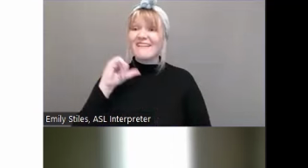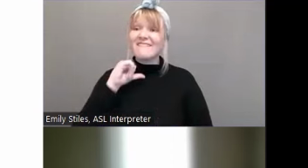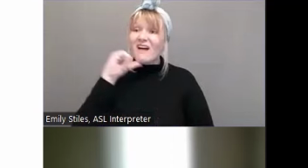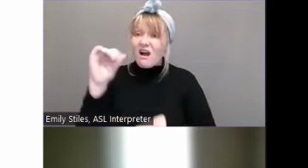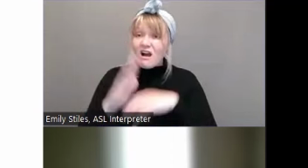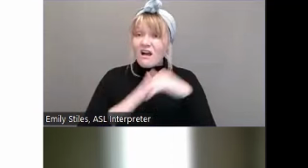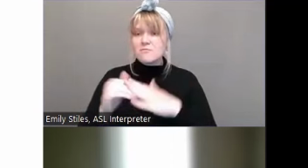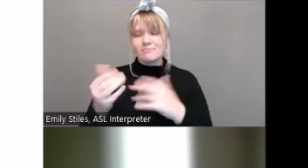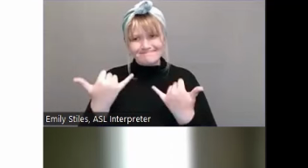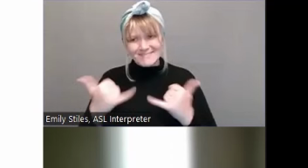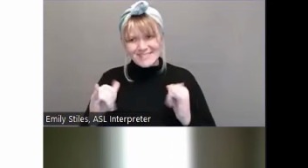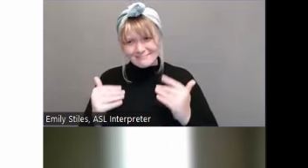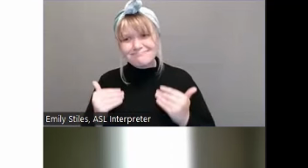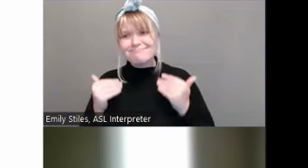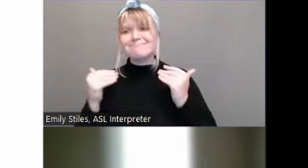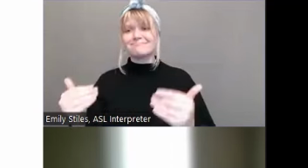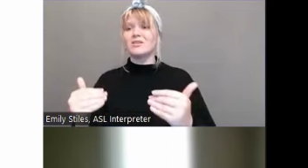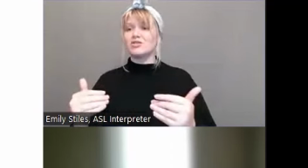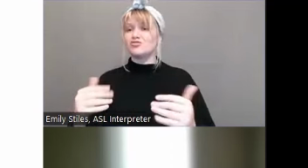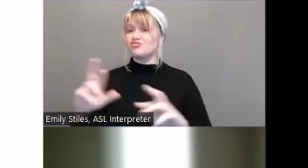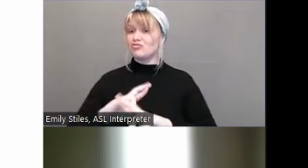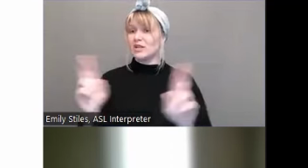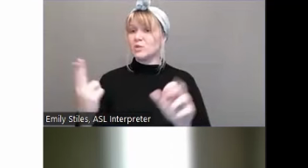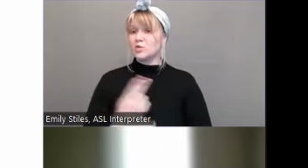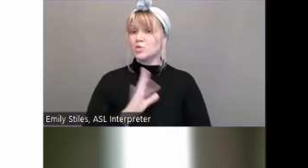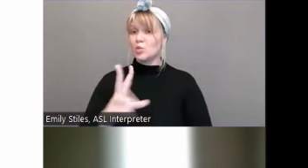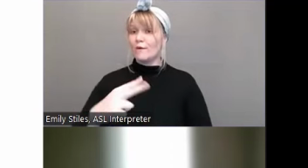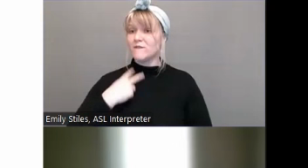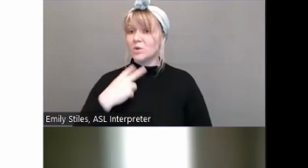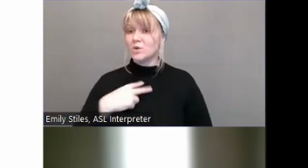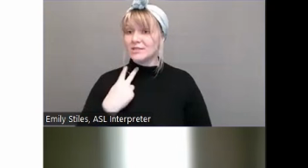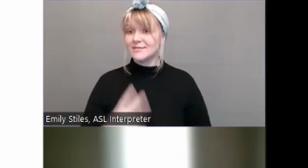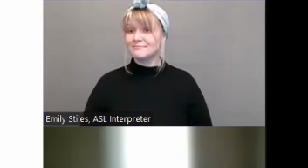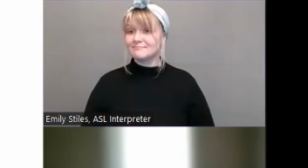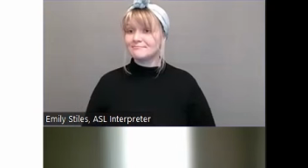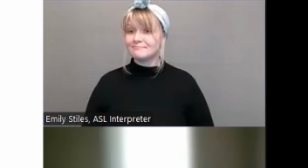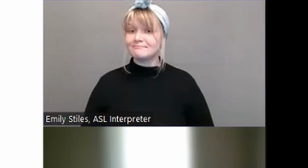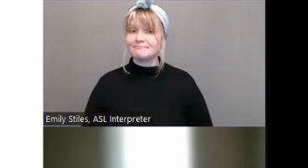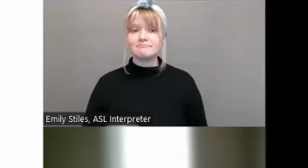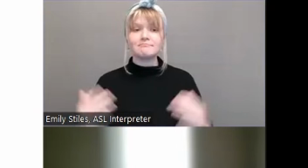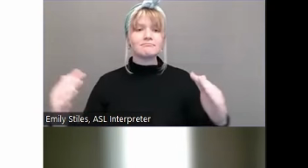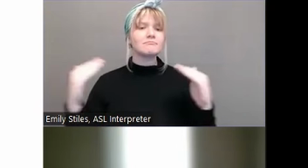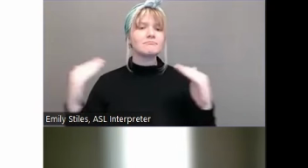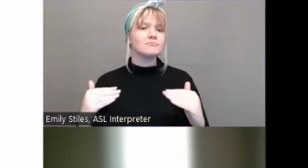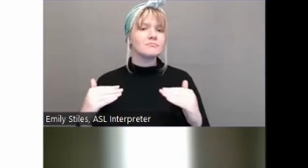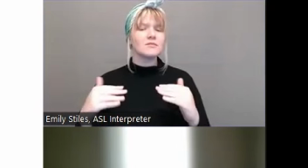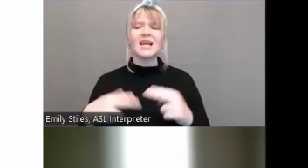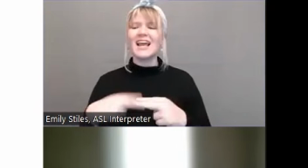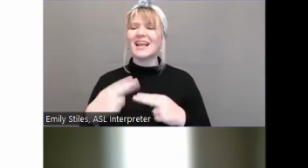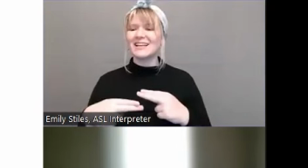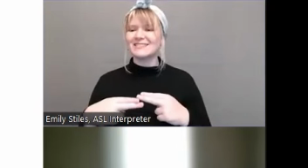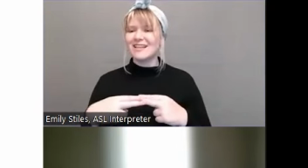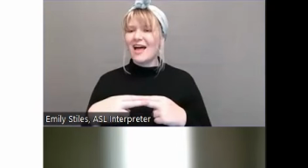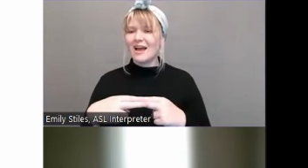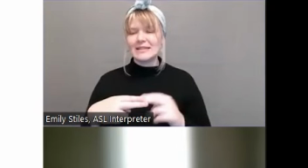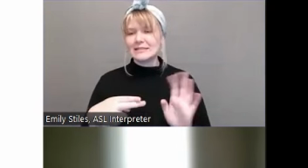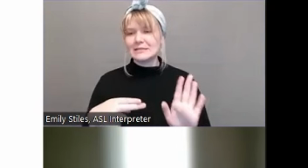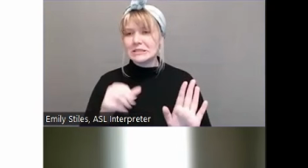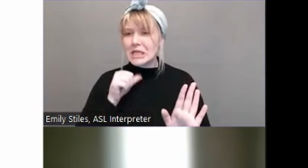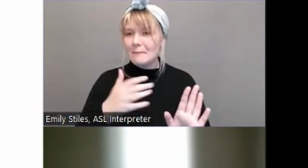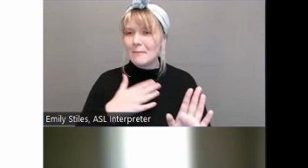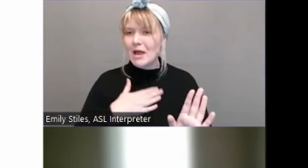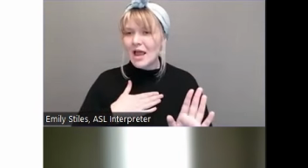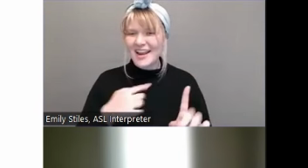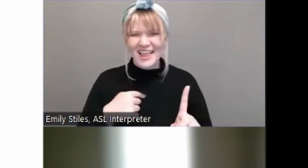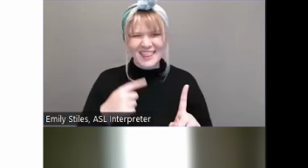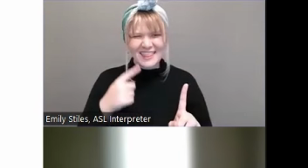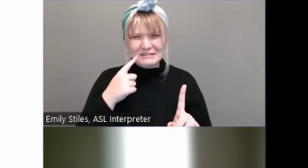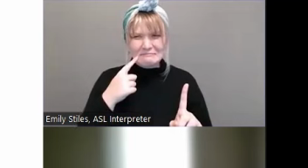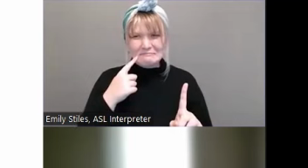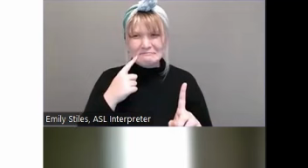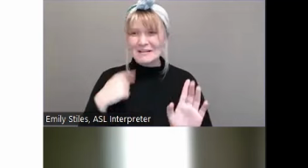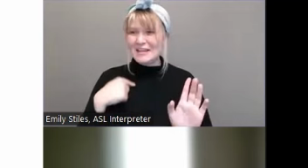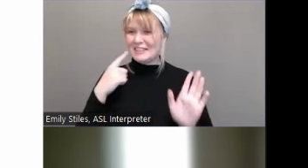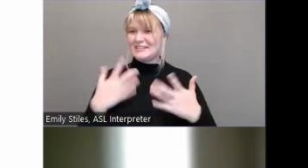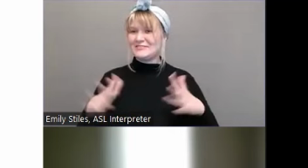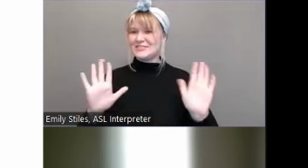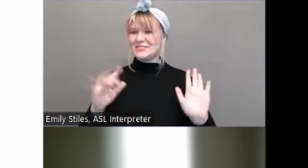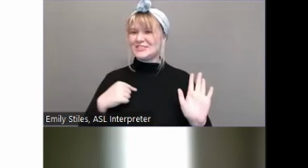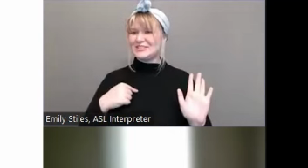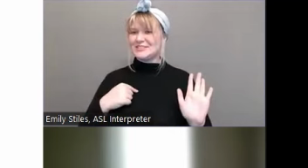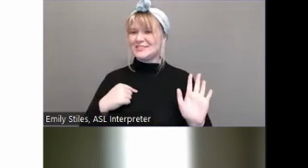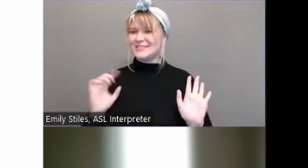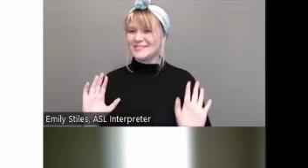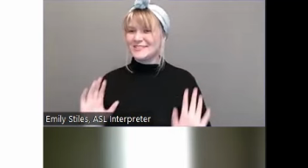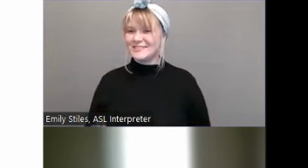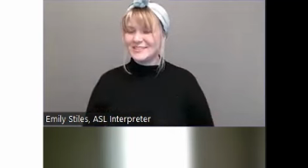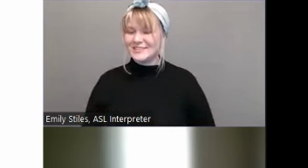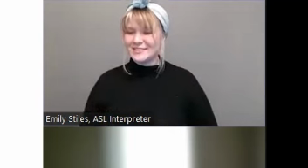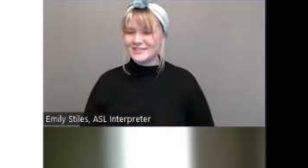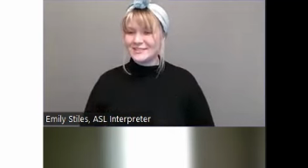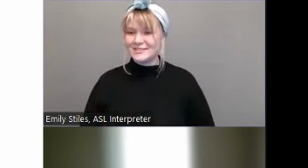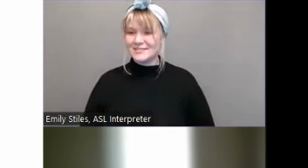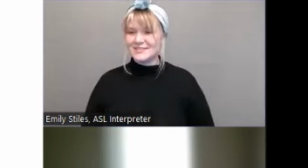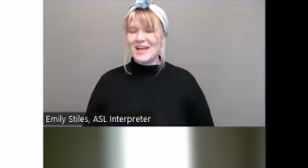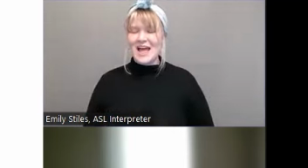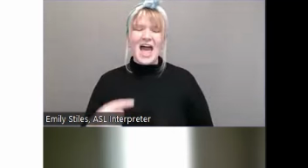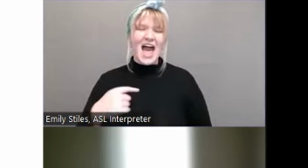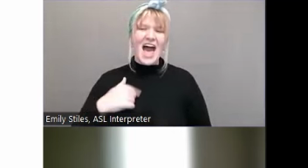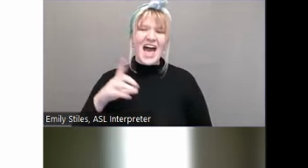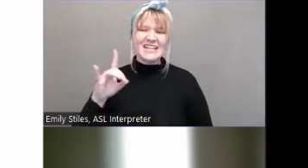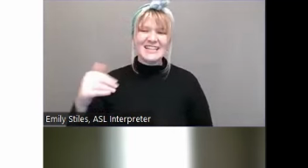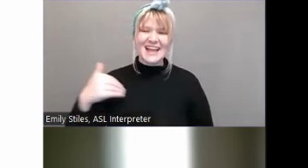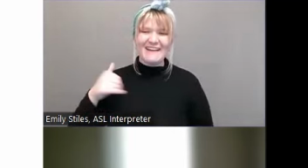Sometimes it's best to step outside your comfort zone and use your voice in a way that maybe